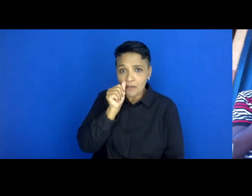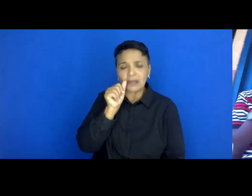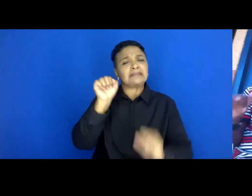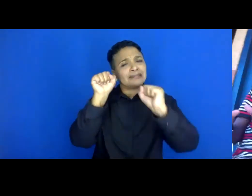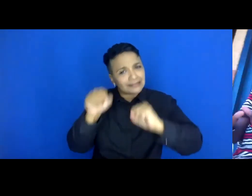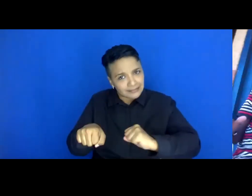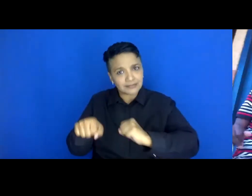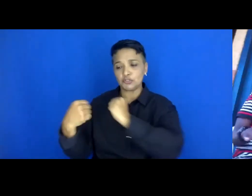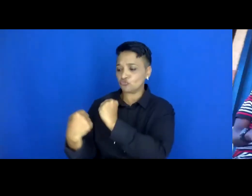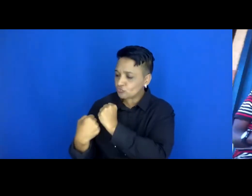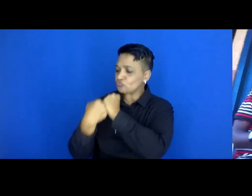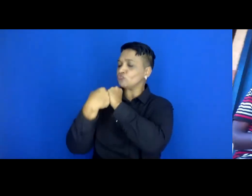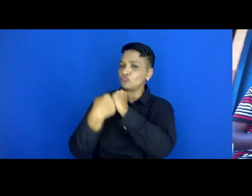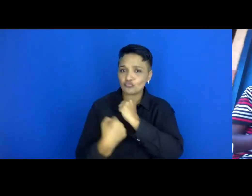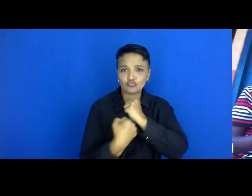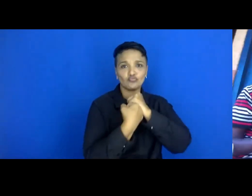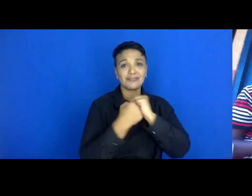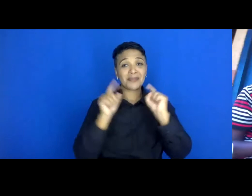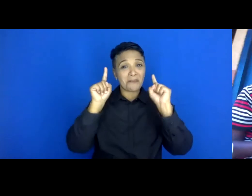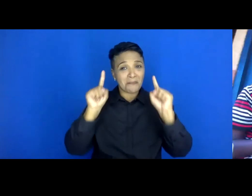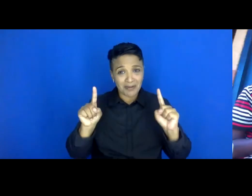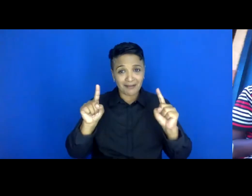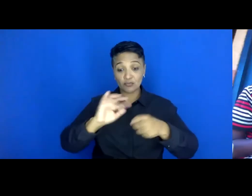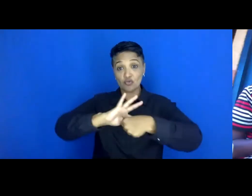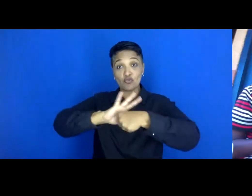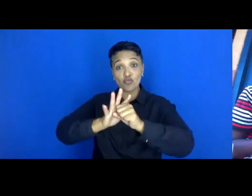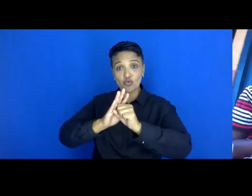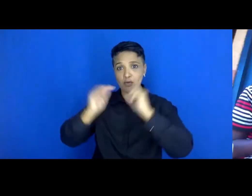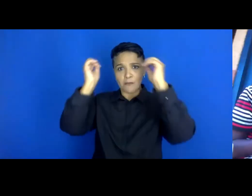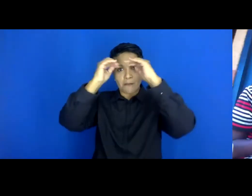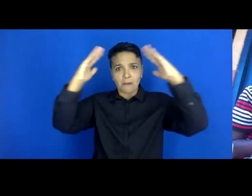they were also stuck at home they were not moving out to look for resources